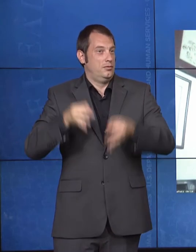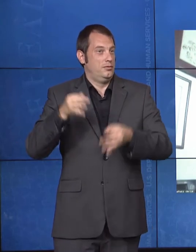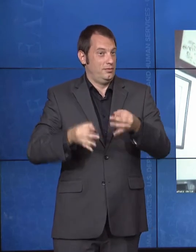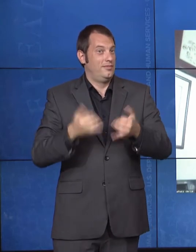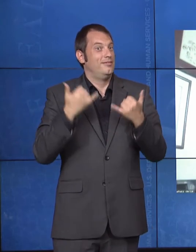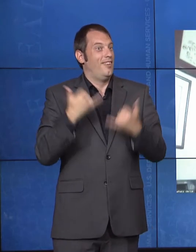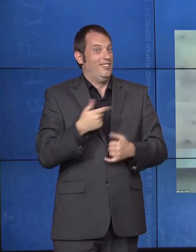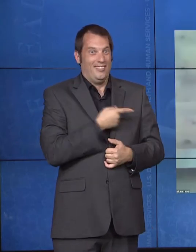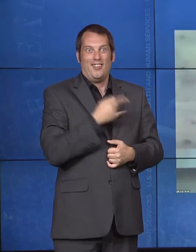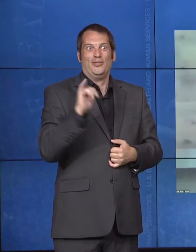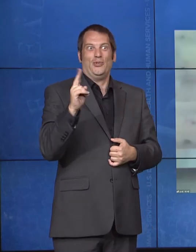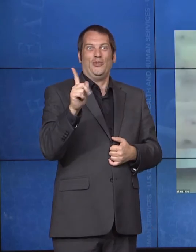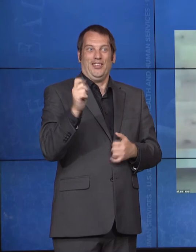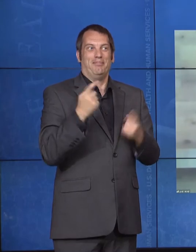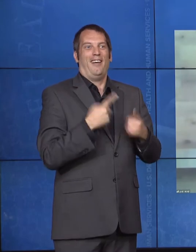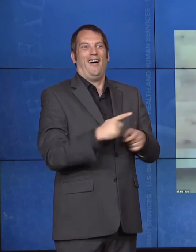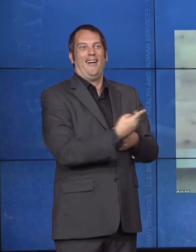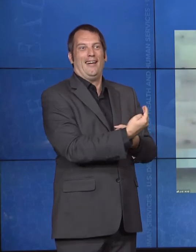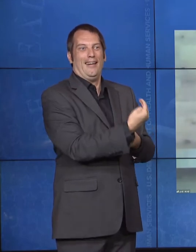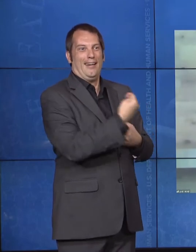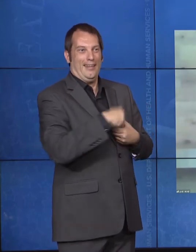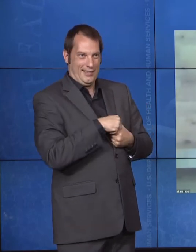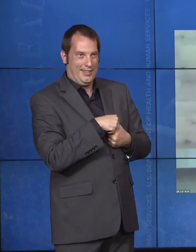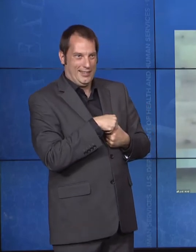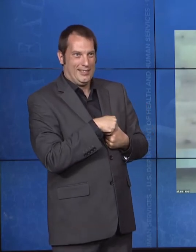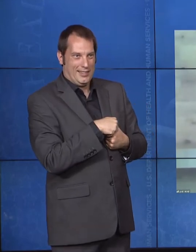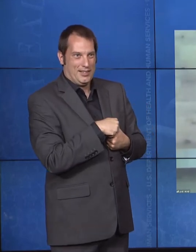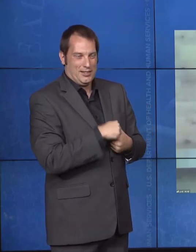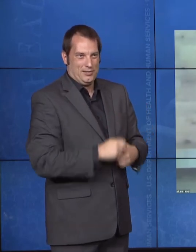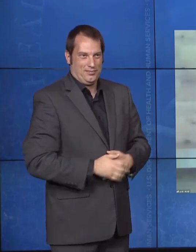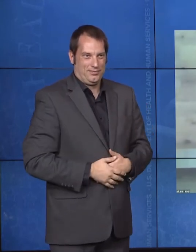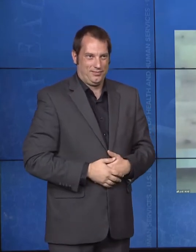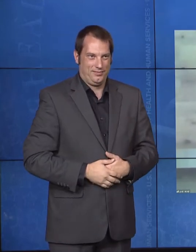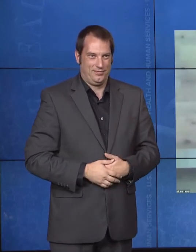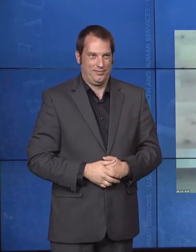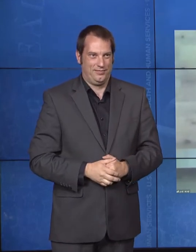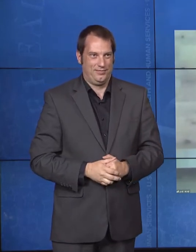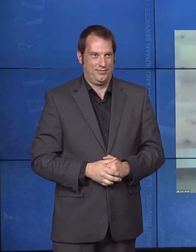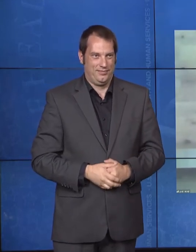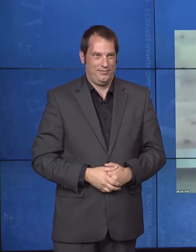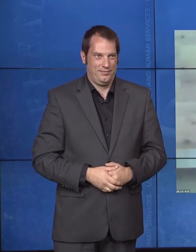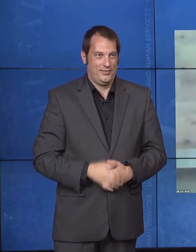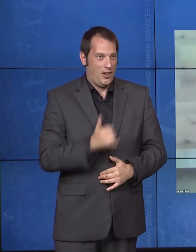Julie Hocker: All right. Well, thank you. It wouldn't be a virtual event in 2020 if